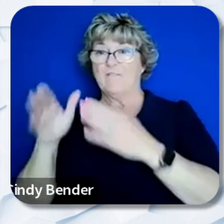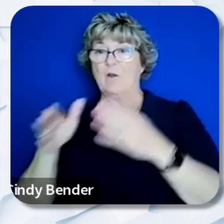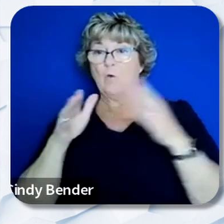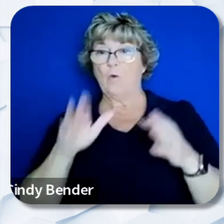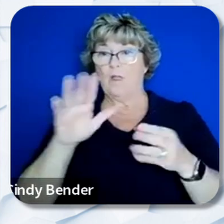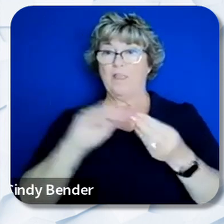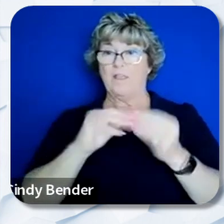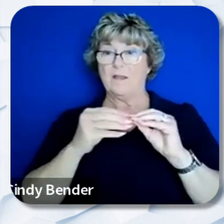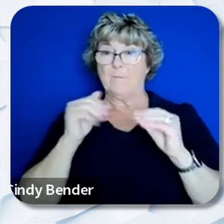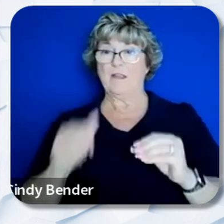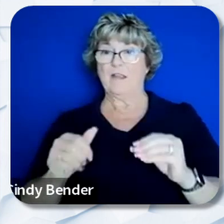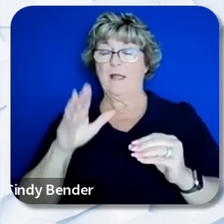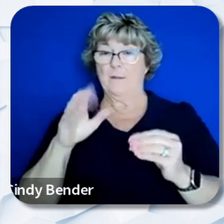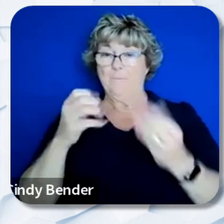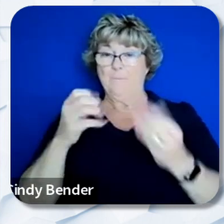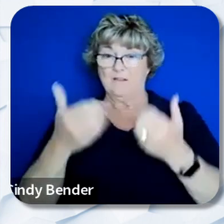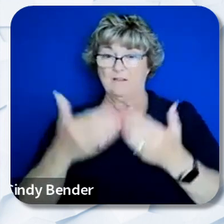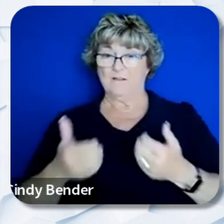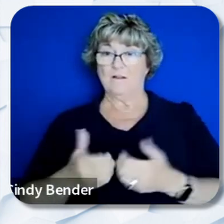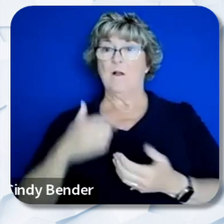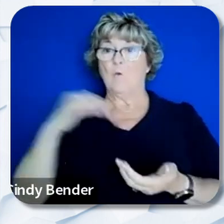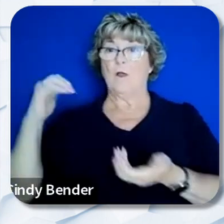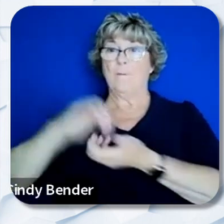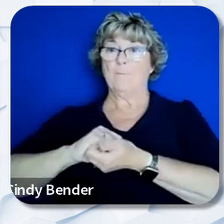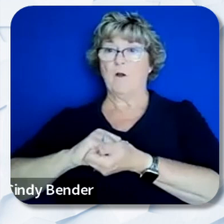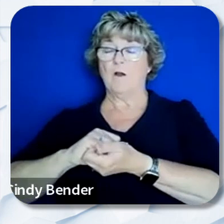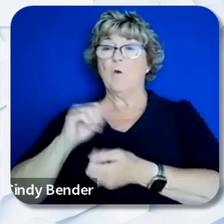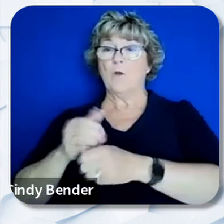be disaggregated, and we've partnered with our SELPA improvement leads, and they've built